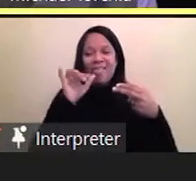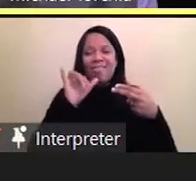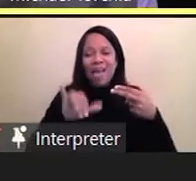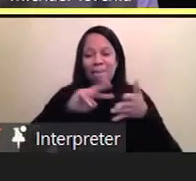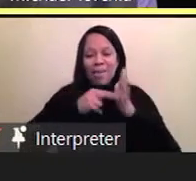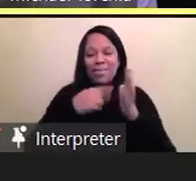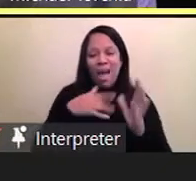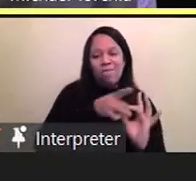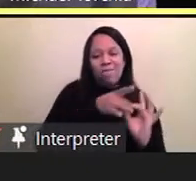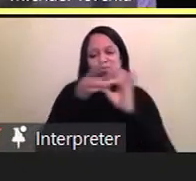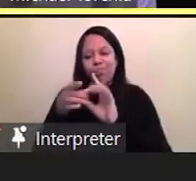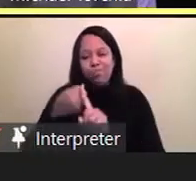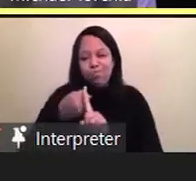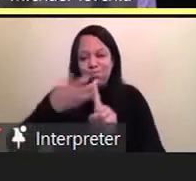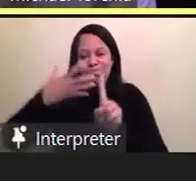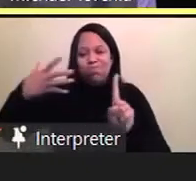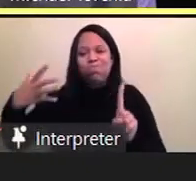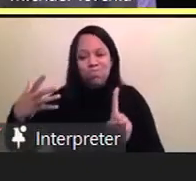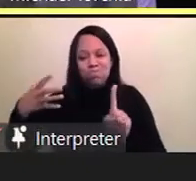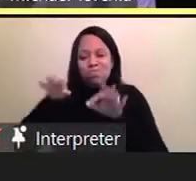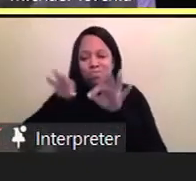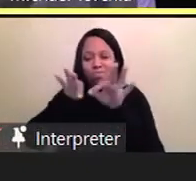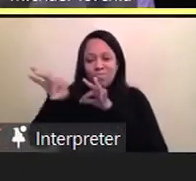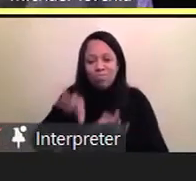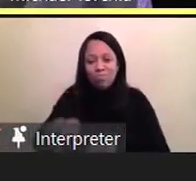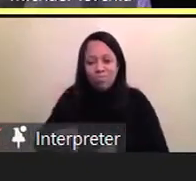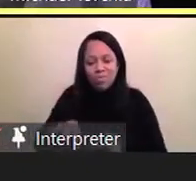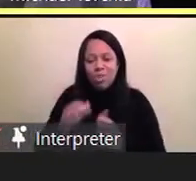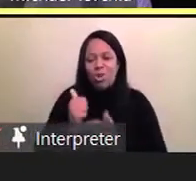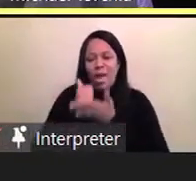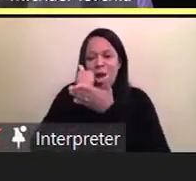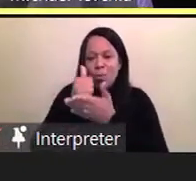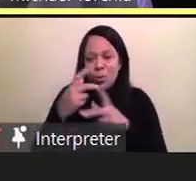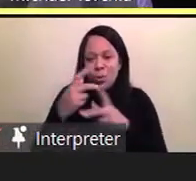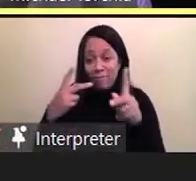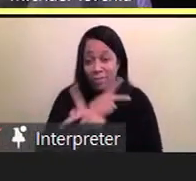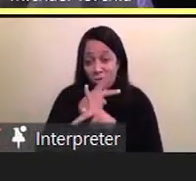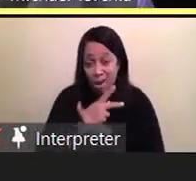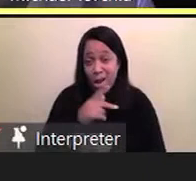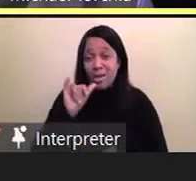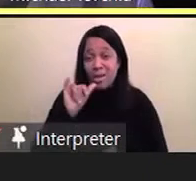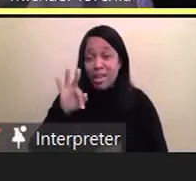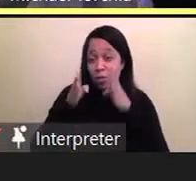goes one step further about trying to figure out whether someone is really subject to the ADA.